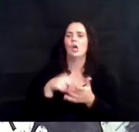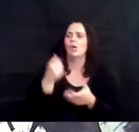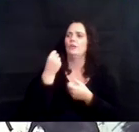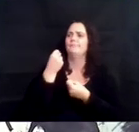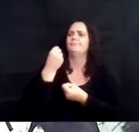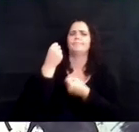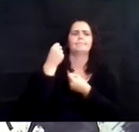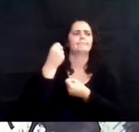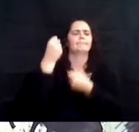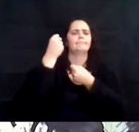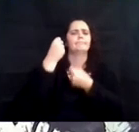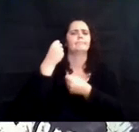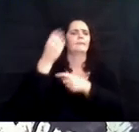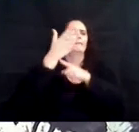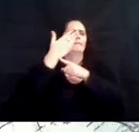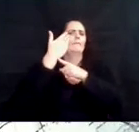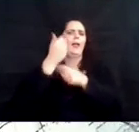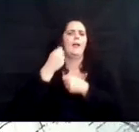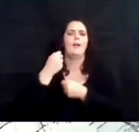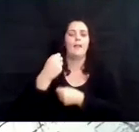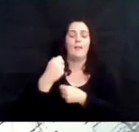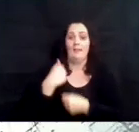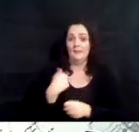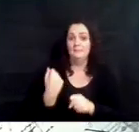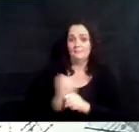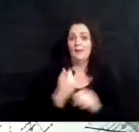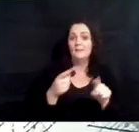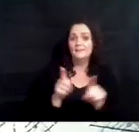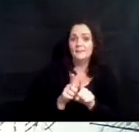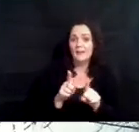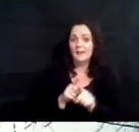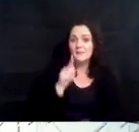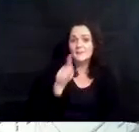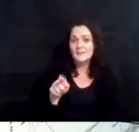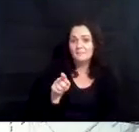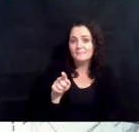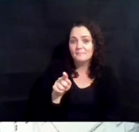banner, that flag, and so we're gonna make a puppet of him and then we're gonna go